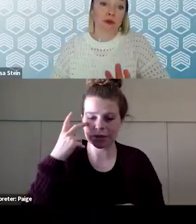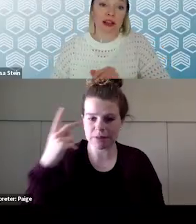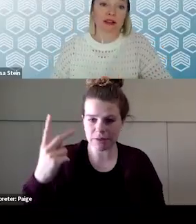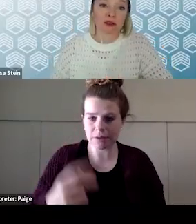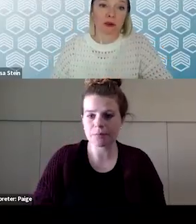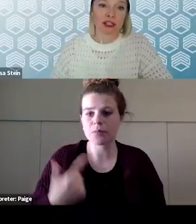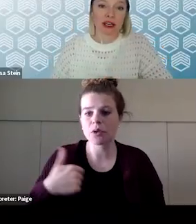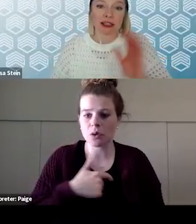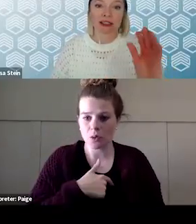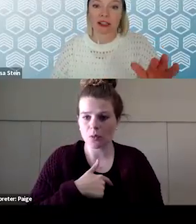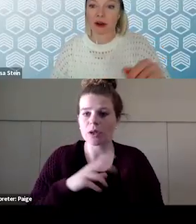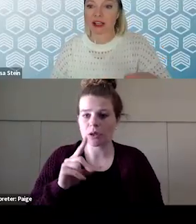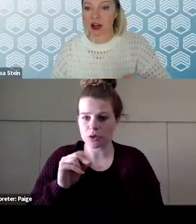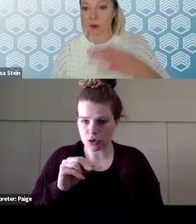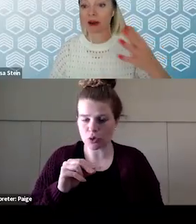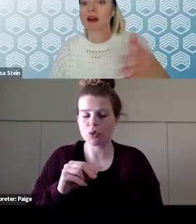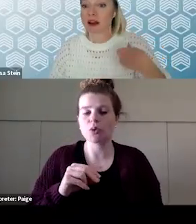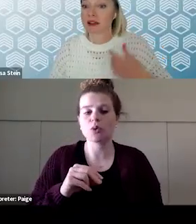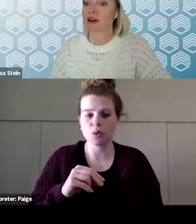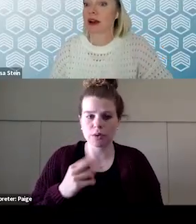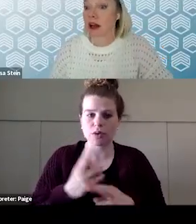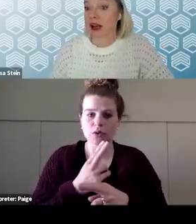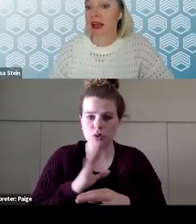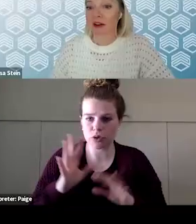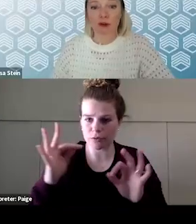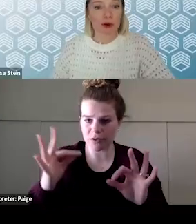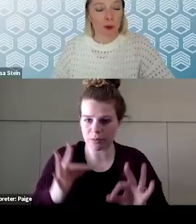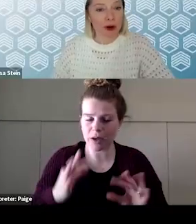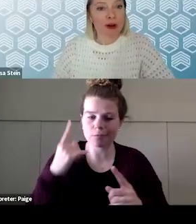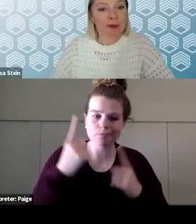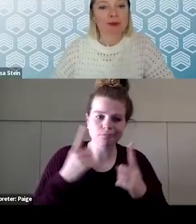We do take this information into consideration when considering and planning future work.